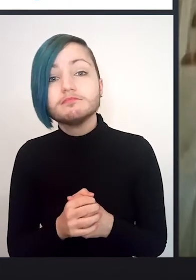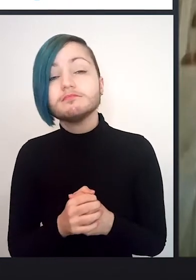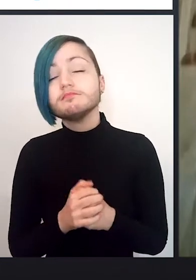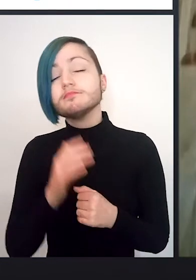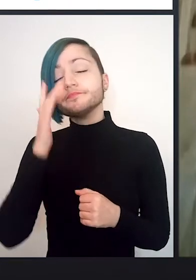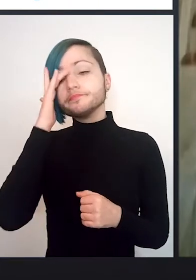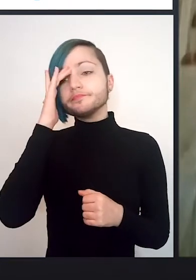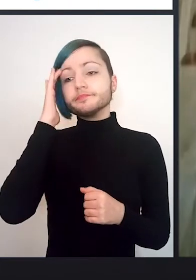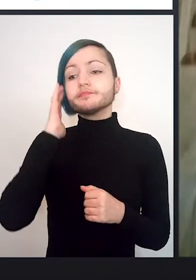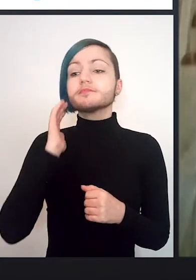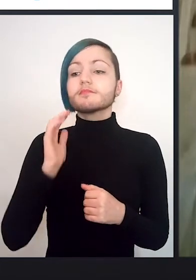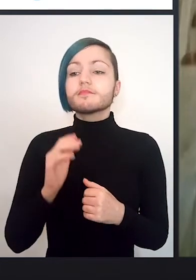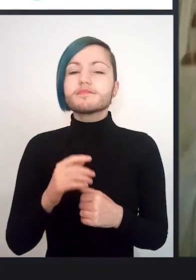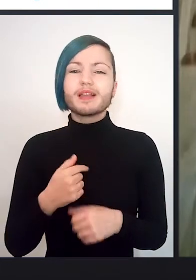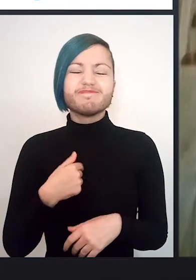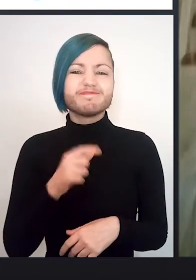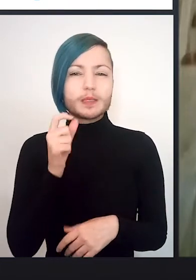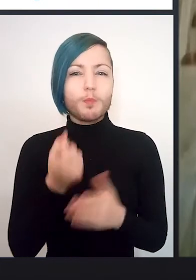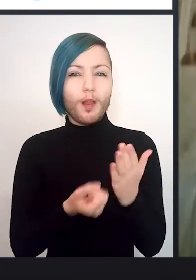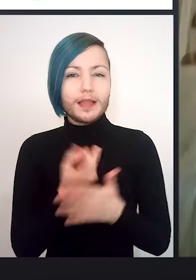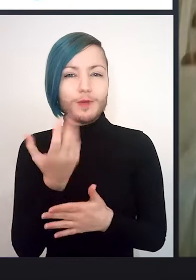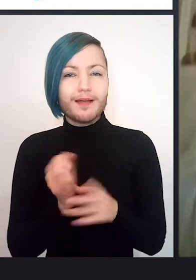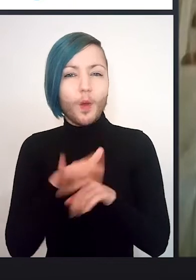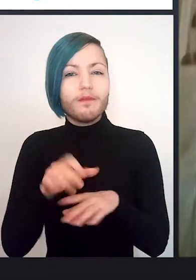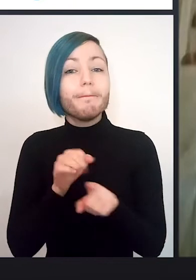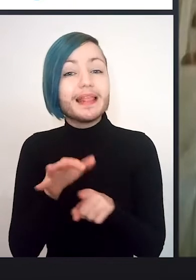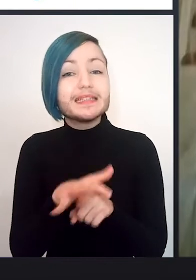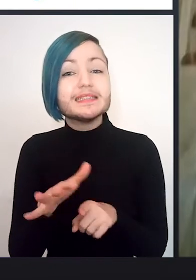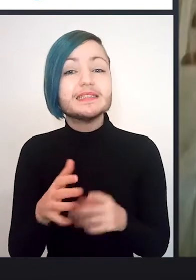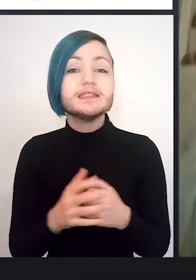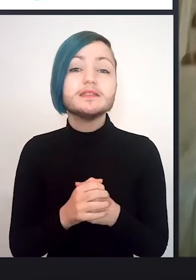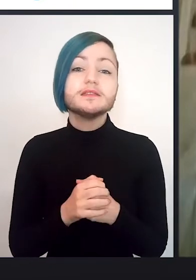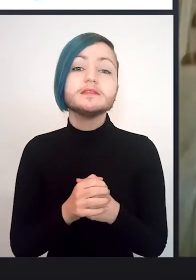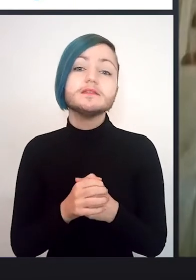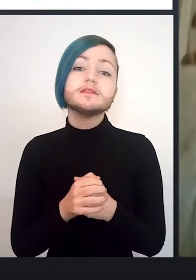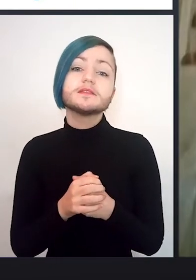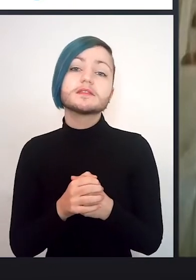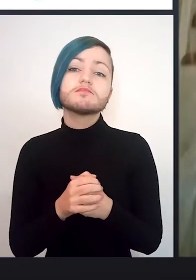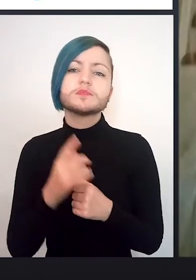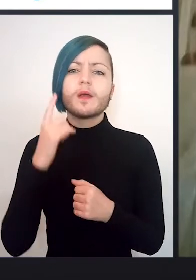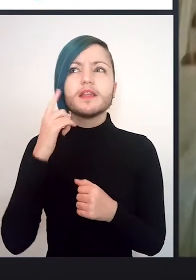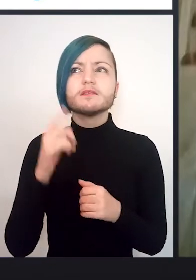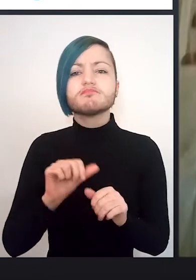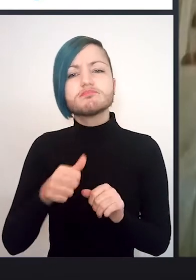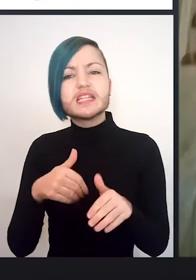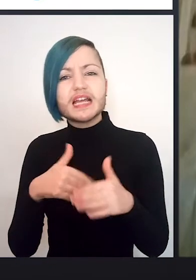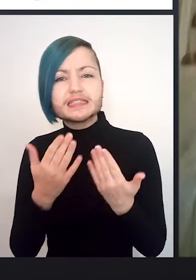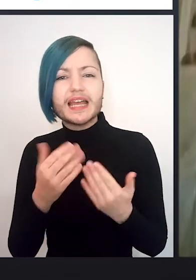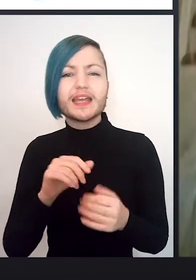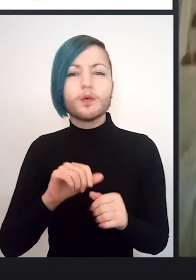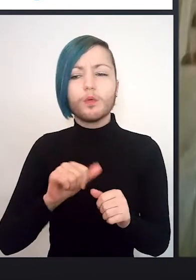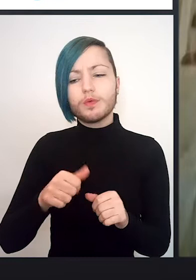I had like a minor issue with some bleeding in about the next day and the day after